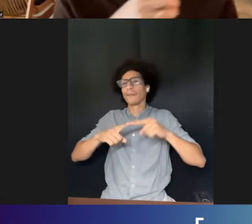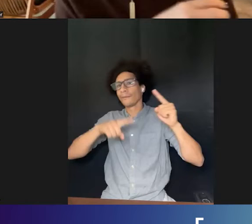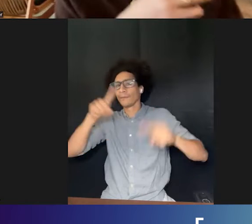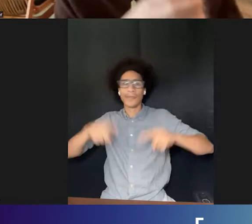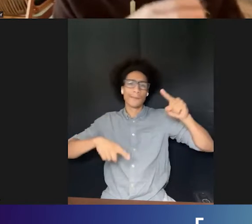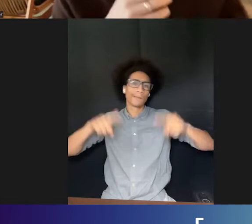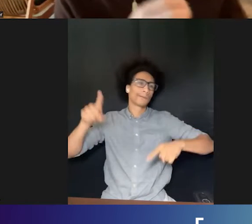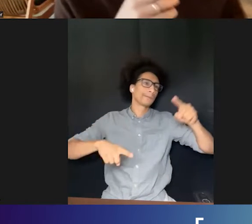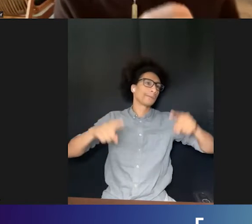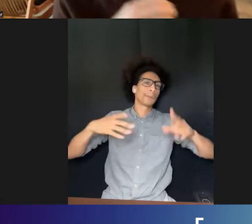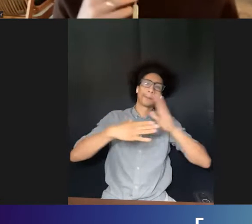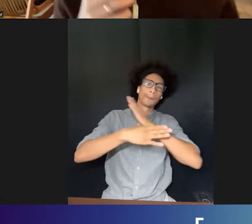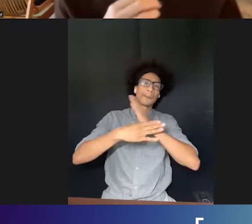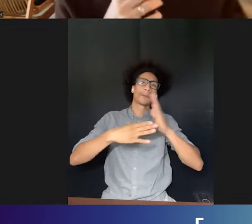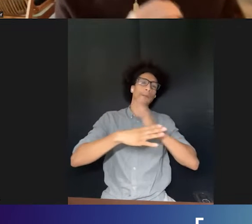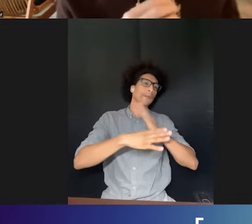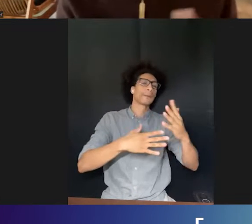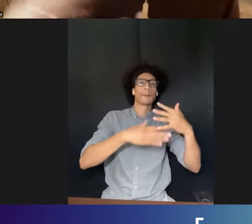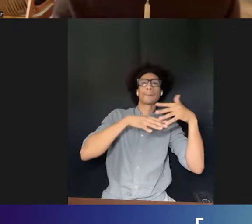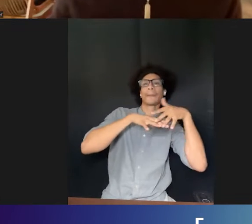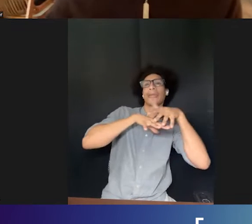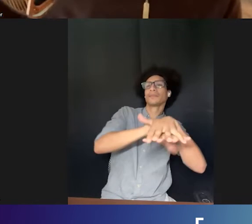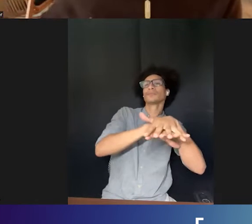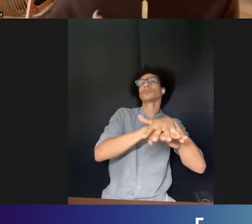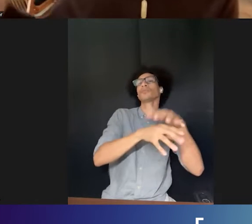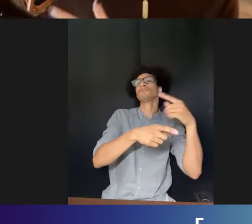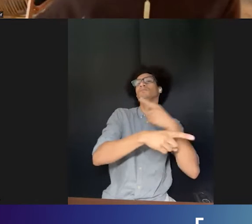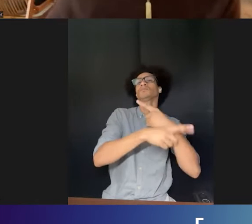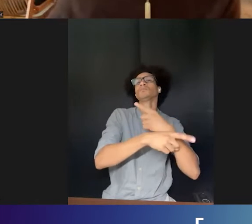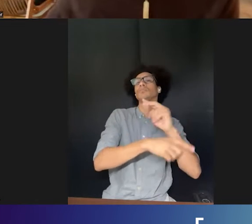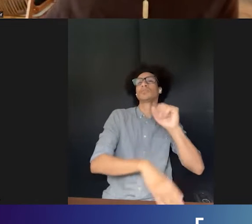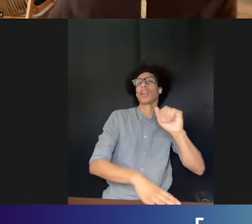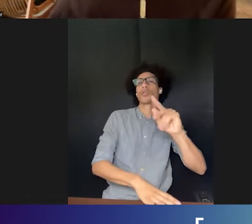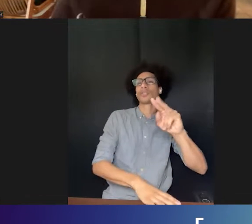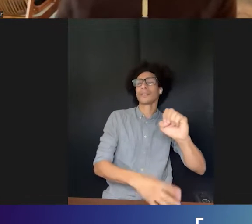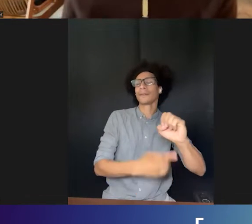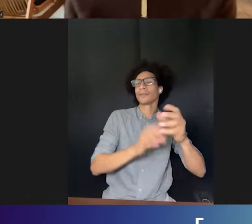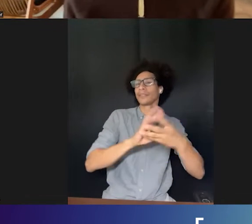mainstream narrative driven kinds of films that are saying like films that are not sort of following those molds can be taken